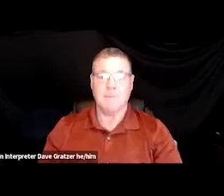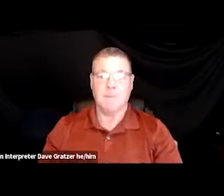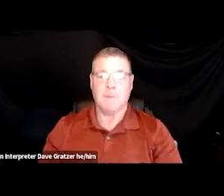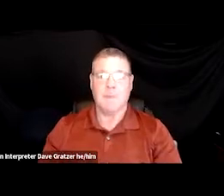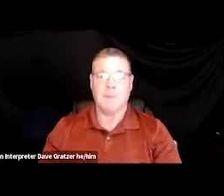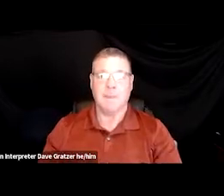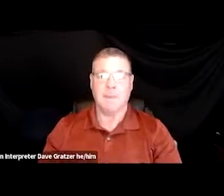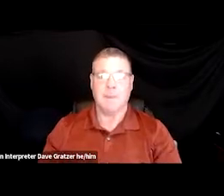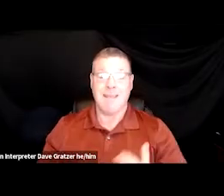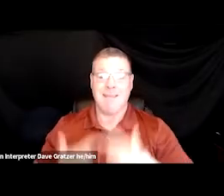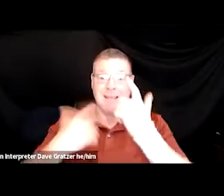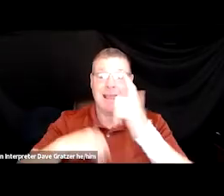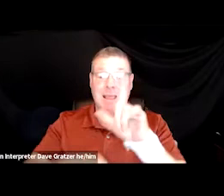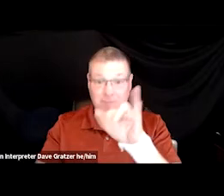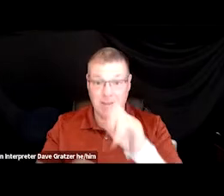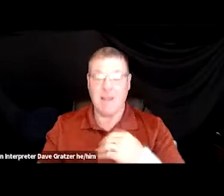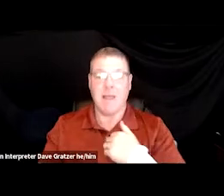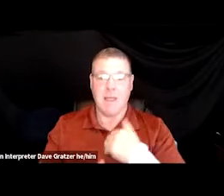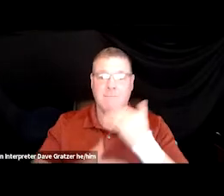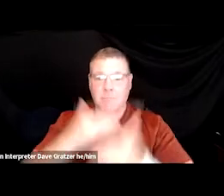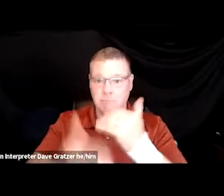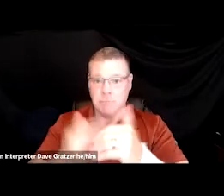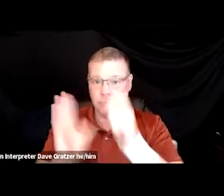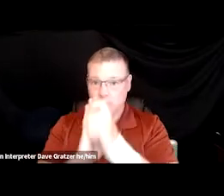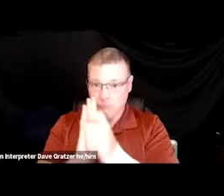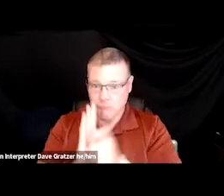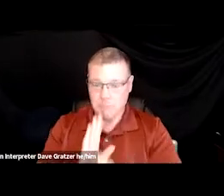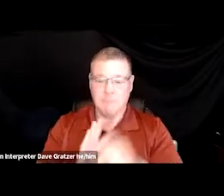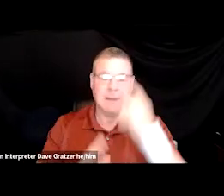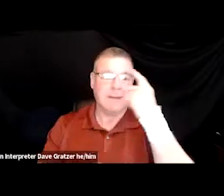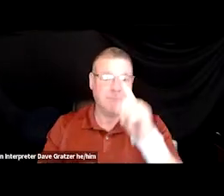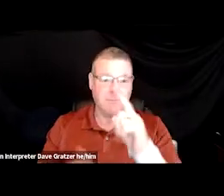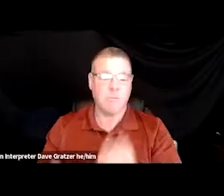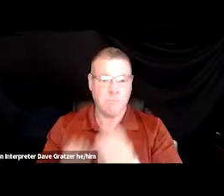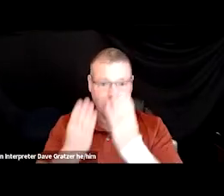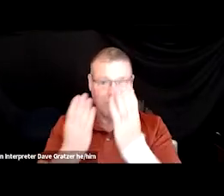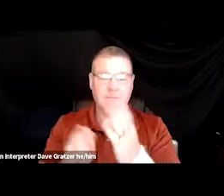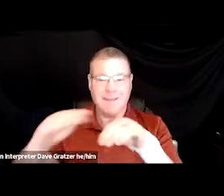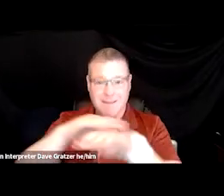Lifeline centers have written procedures for providing access to resources,